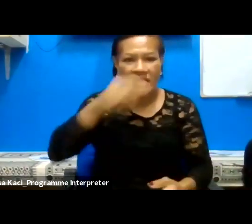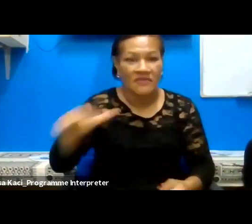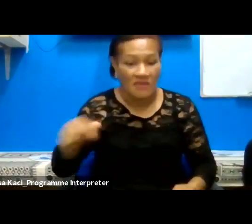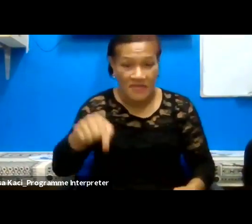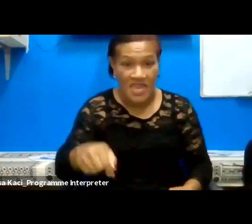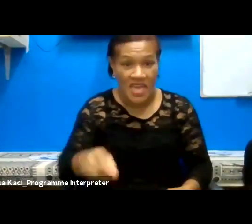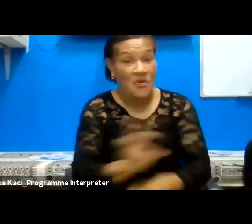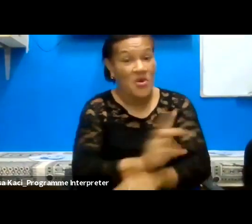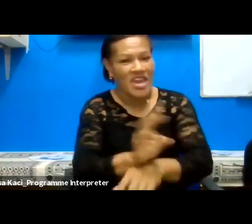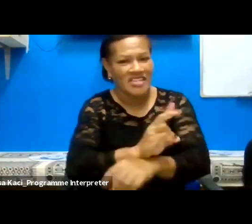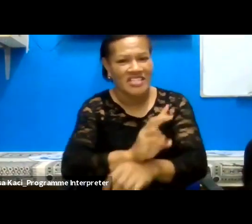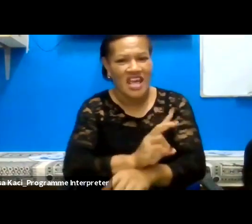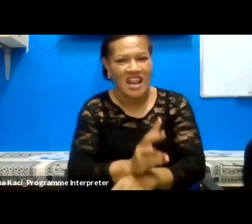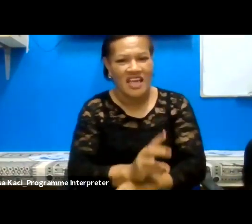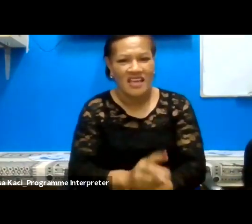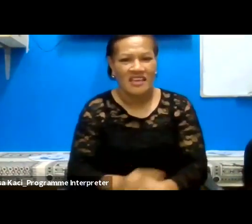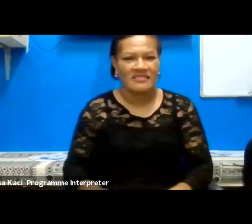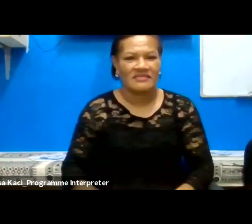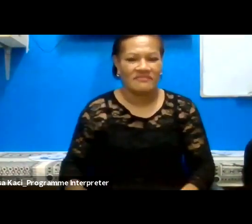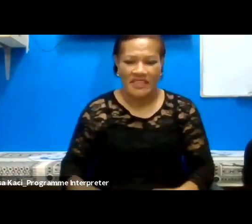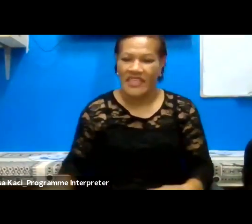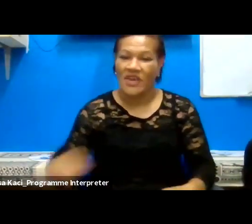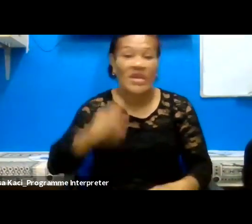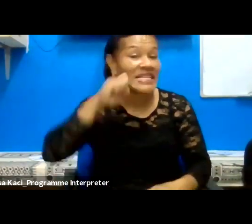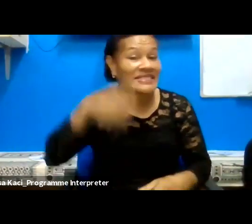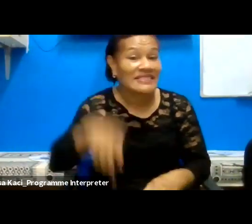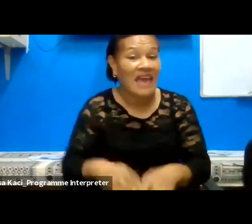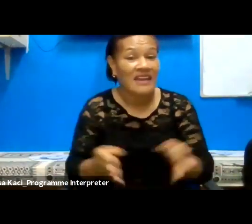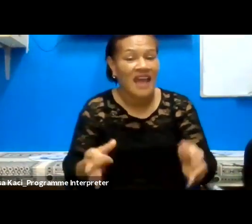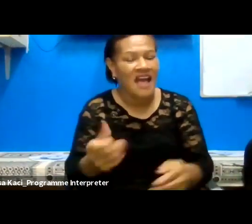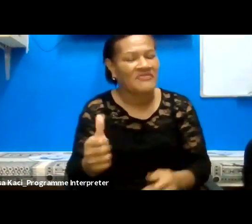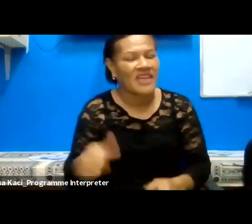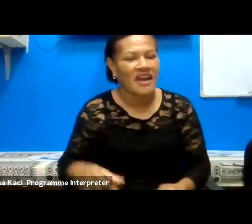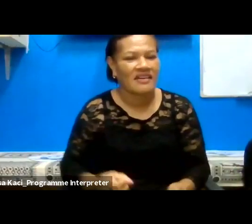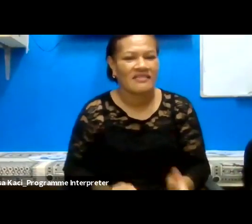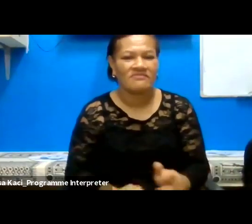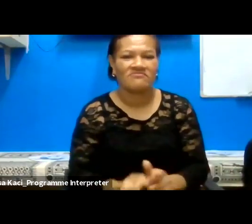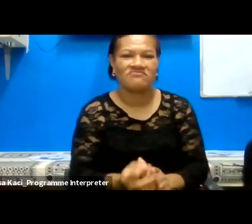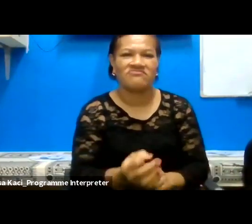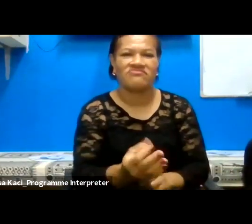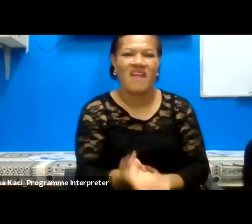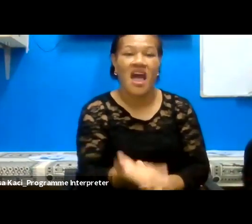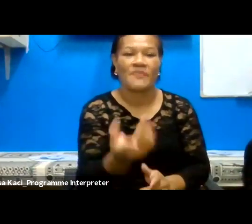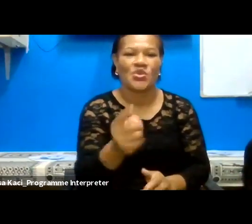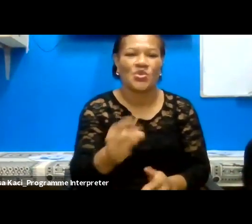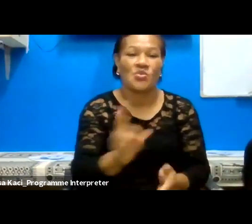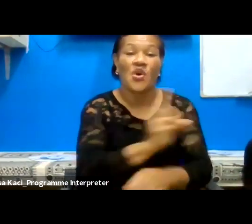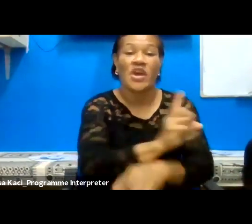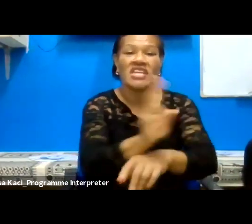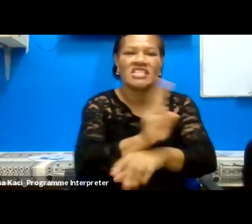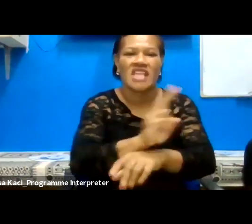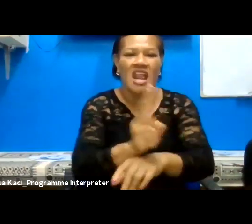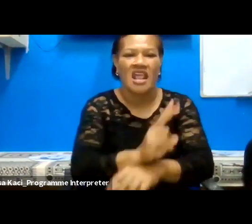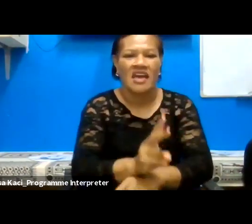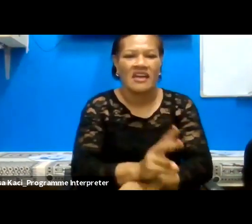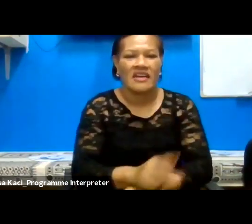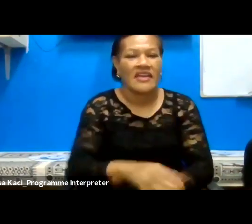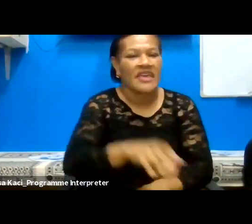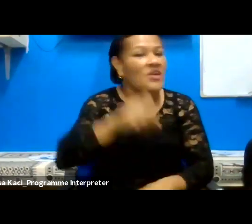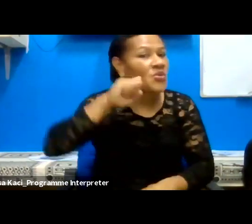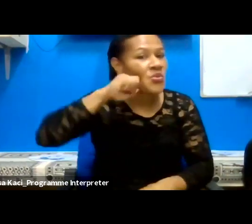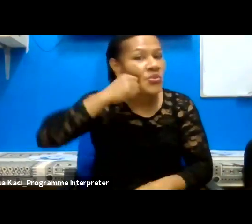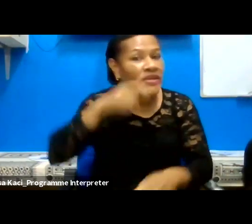deaf communities. I thank god